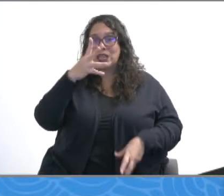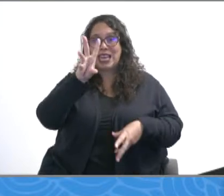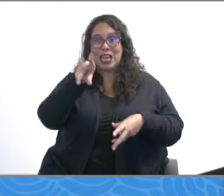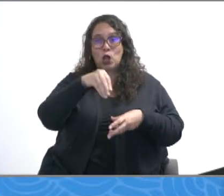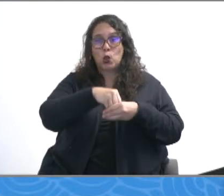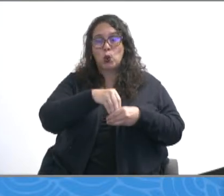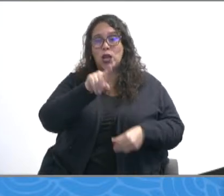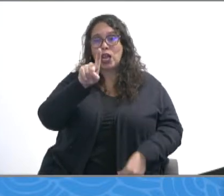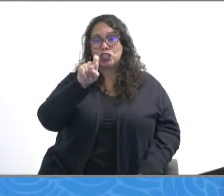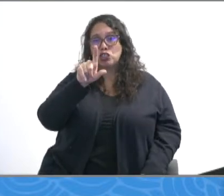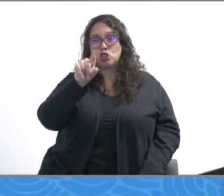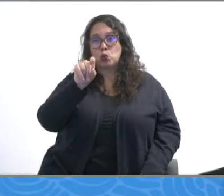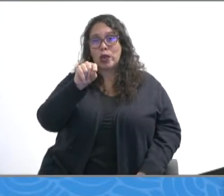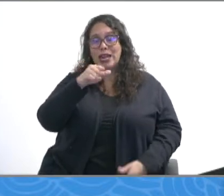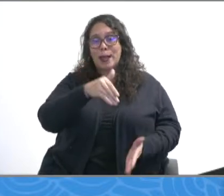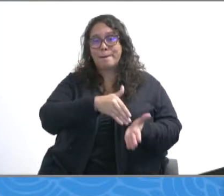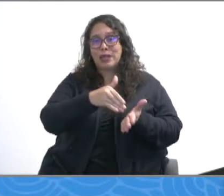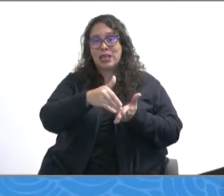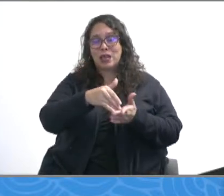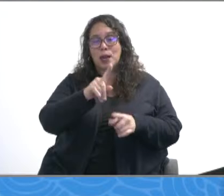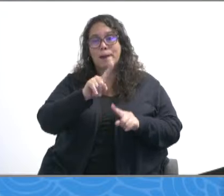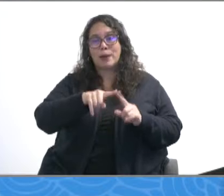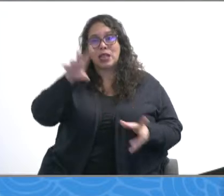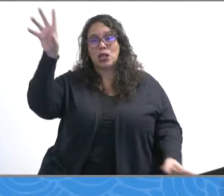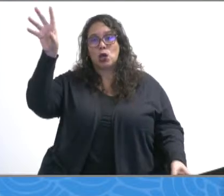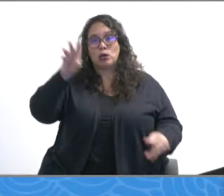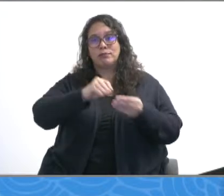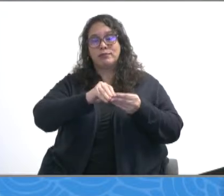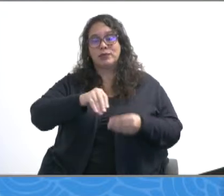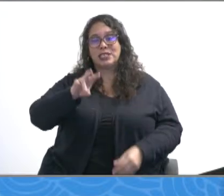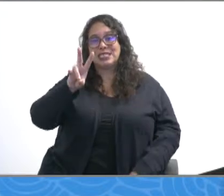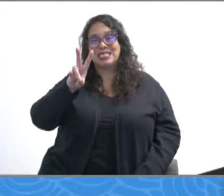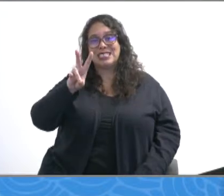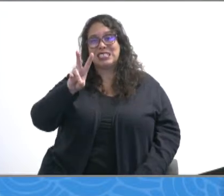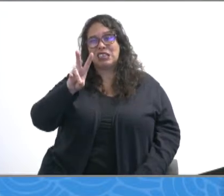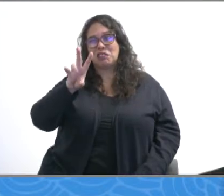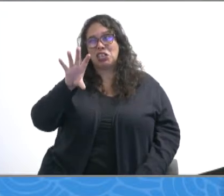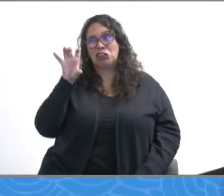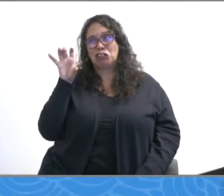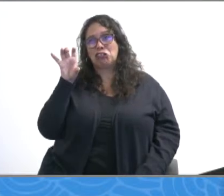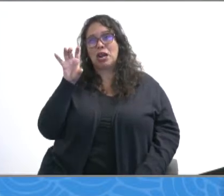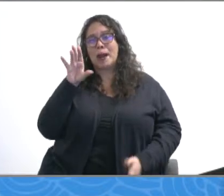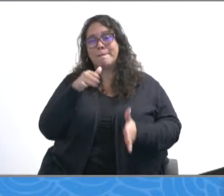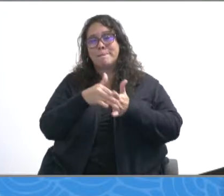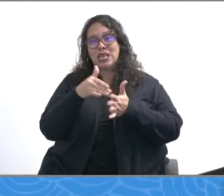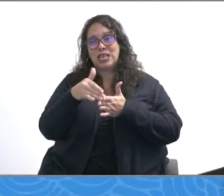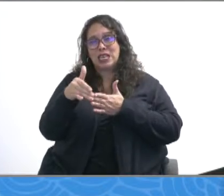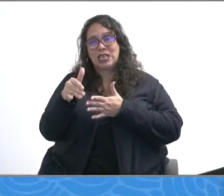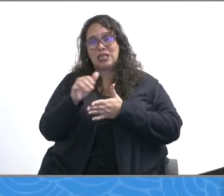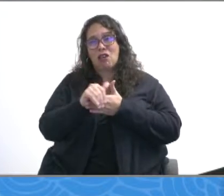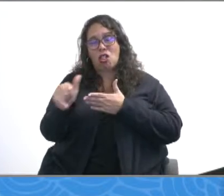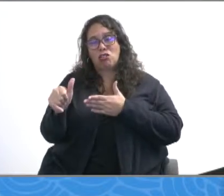but includes the entire 750 some million dollars of funds available to the district in it